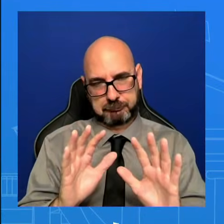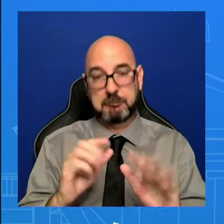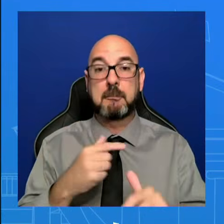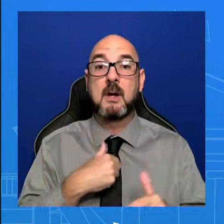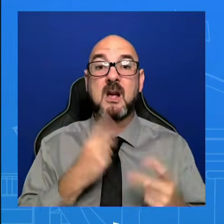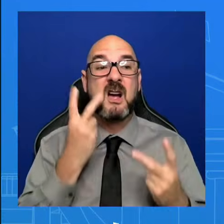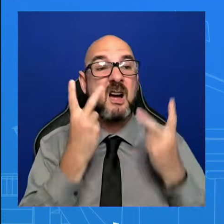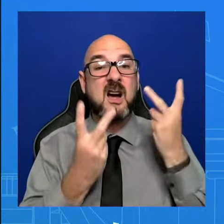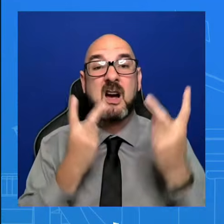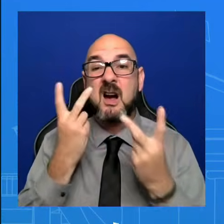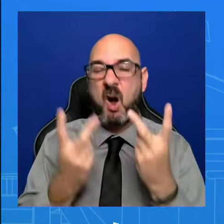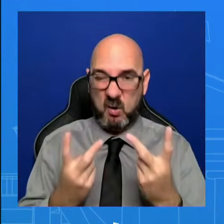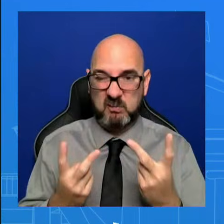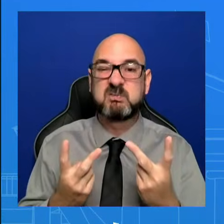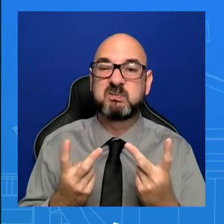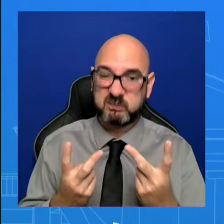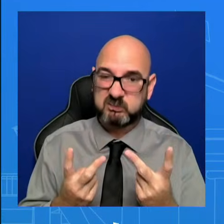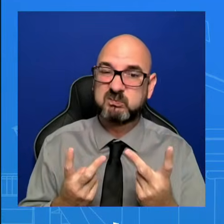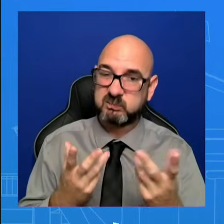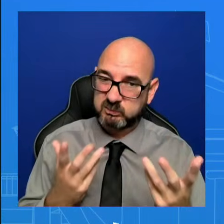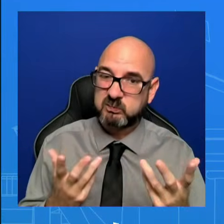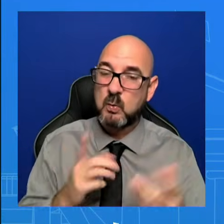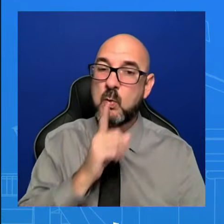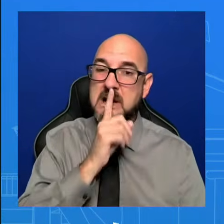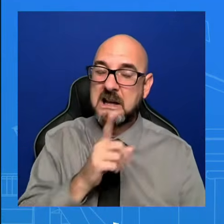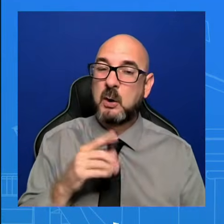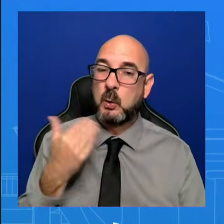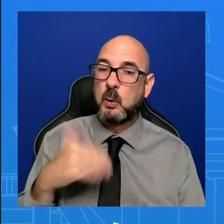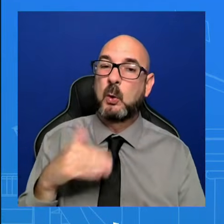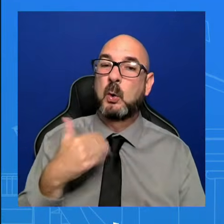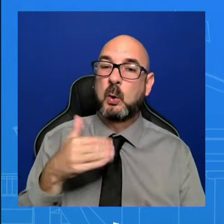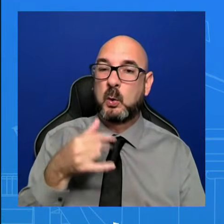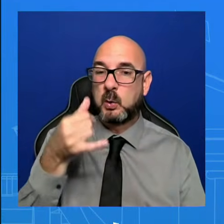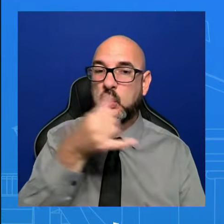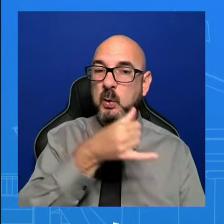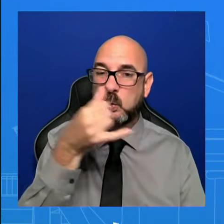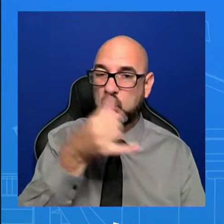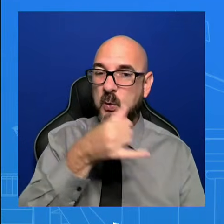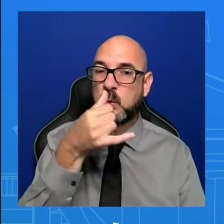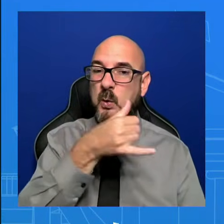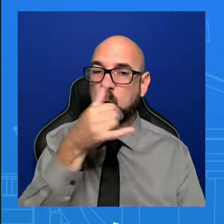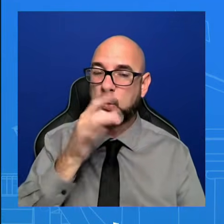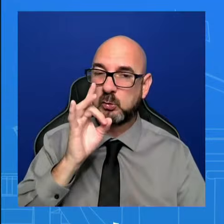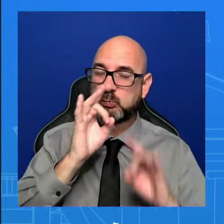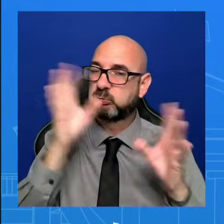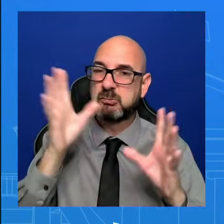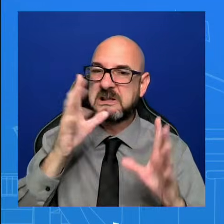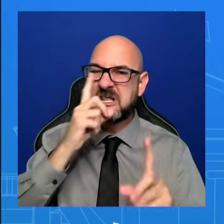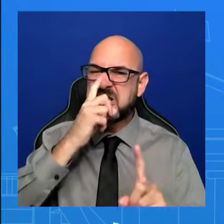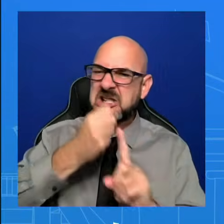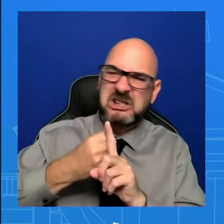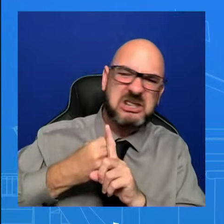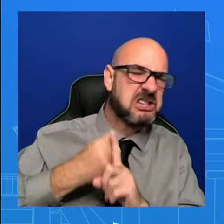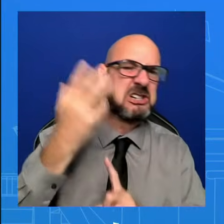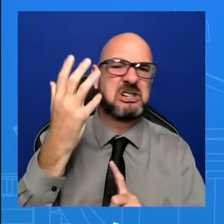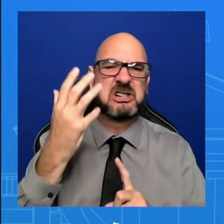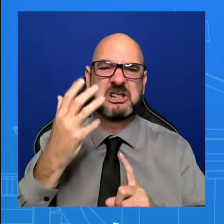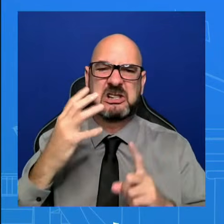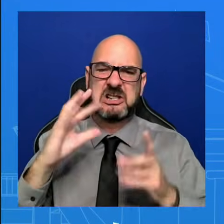some really vile, hateful -- hateful language used against the Jewish community -- Jewish Americans in this country.